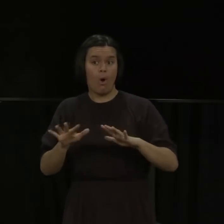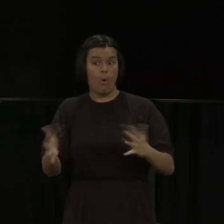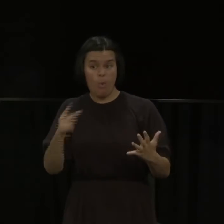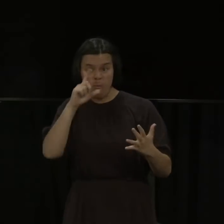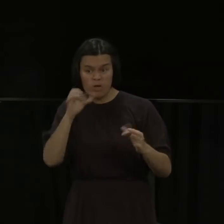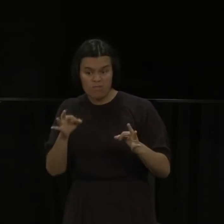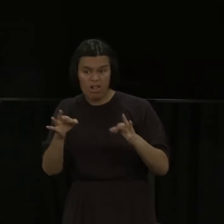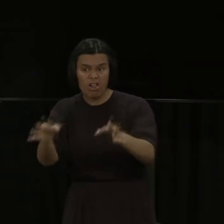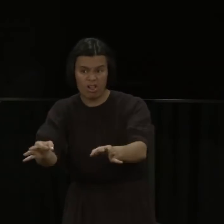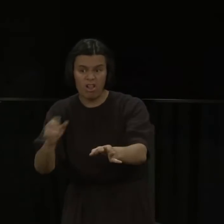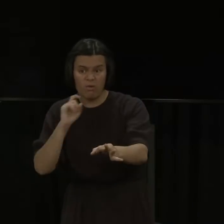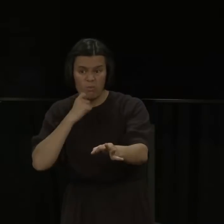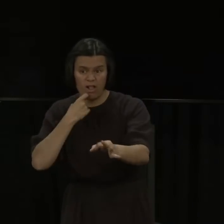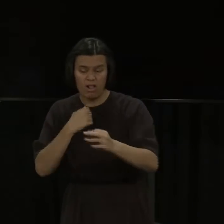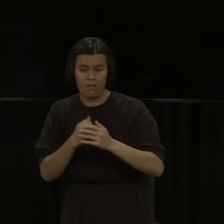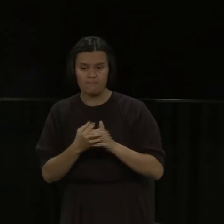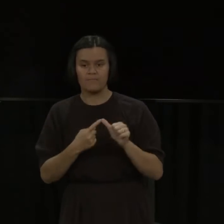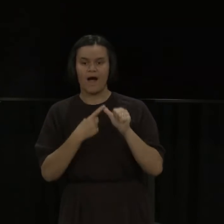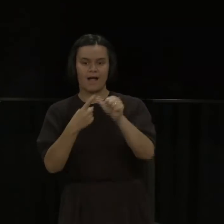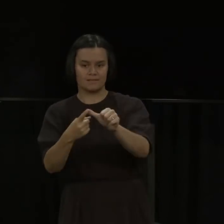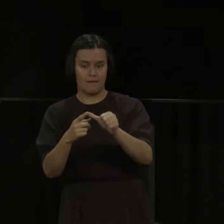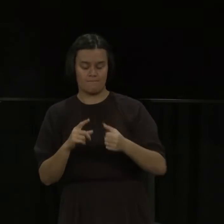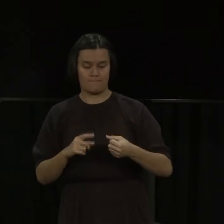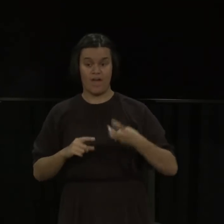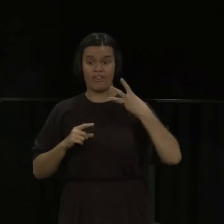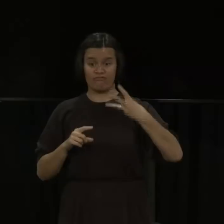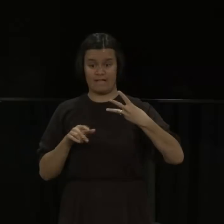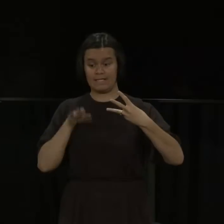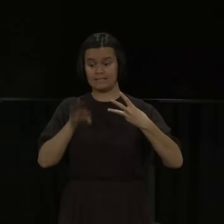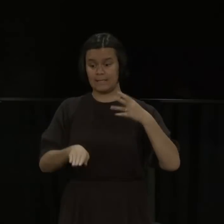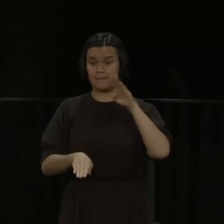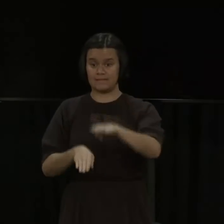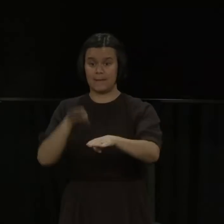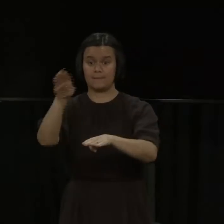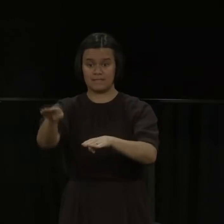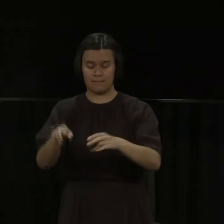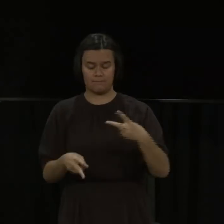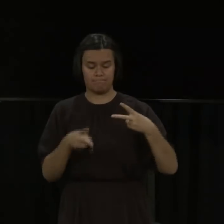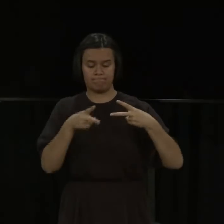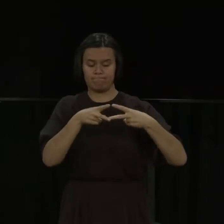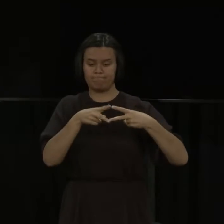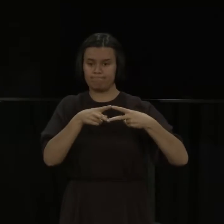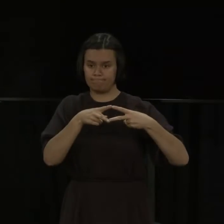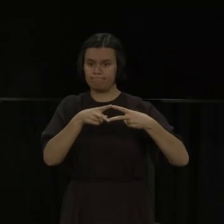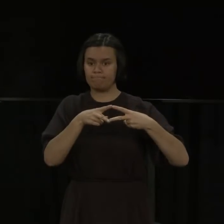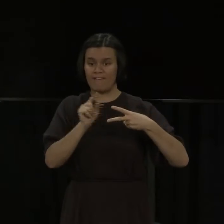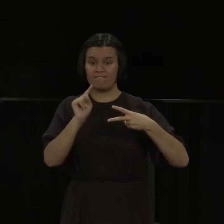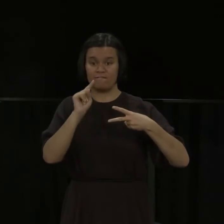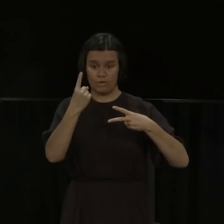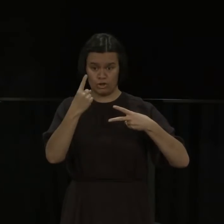with the COVID situation look at delaying any of these states? >> The first two we are